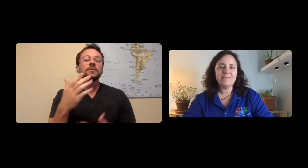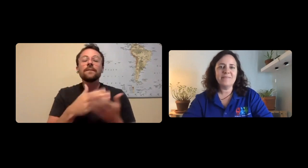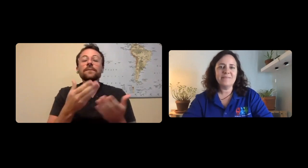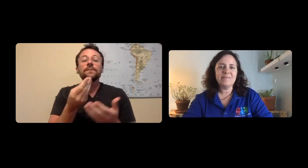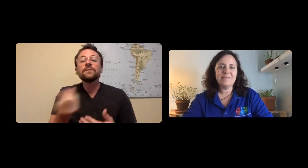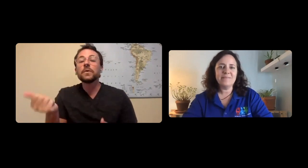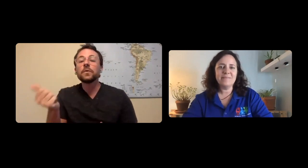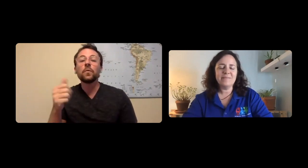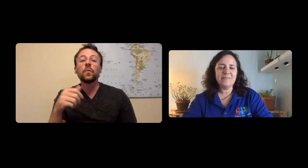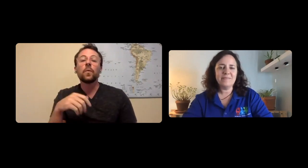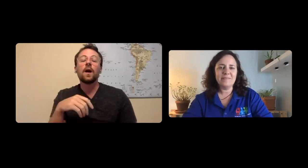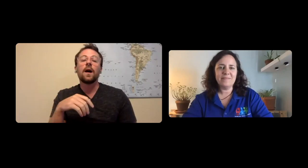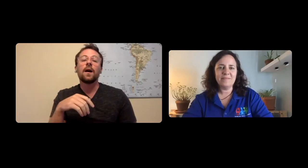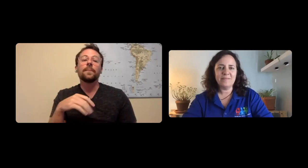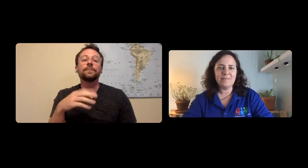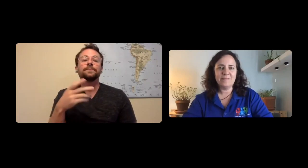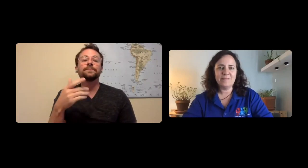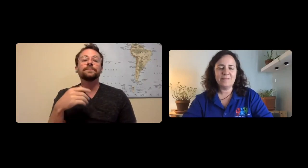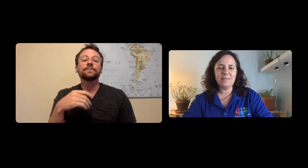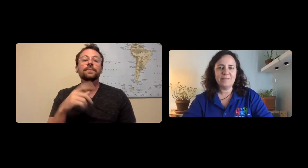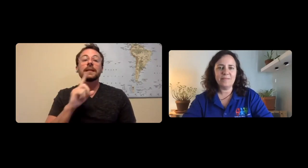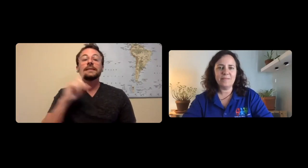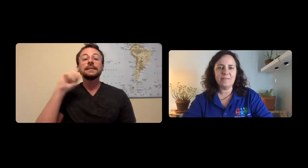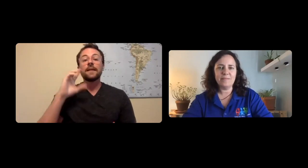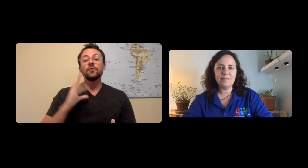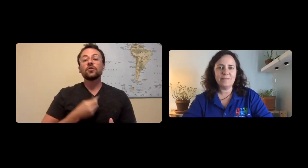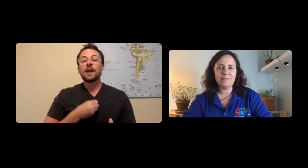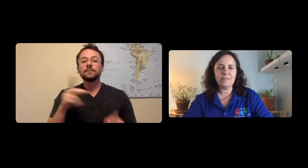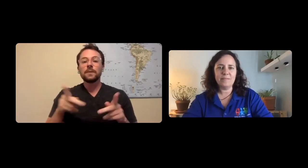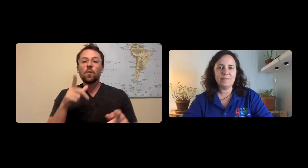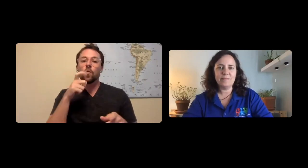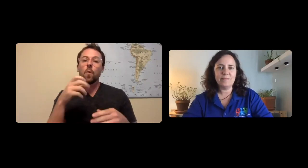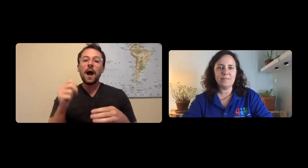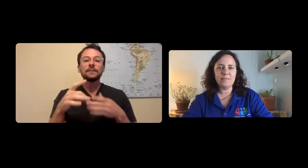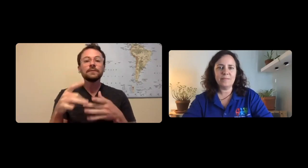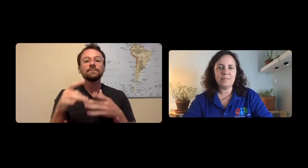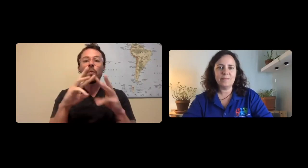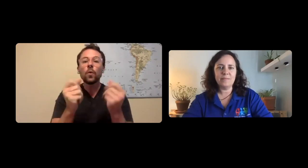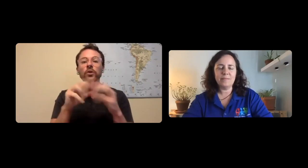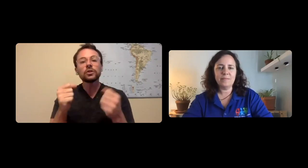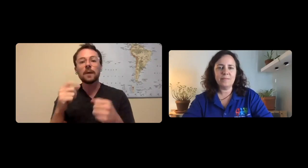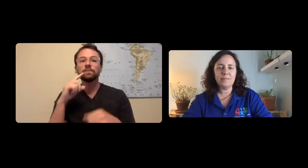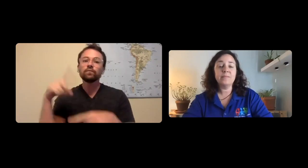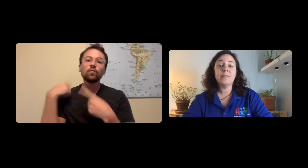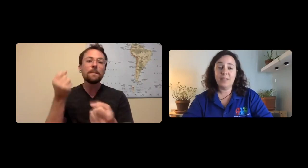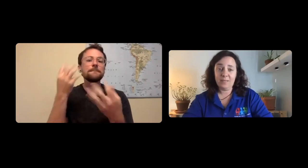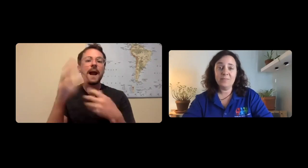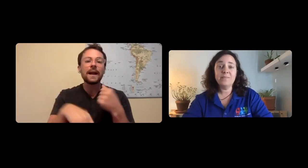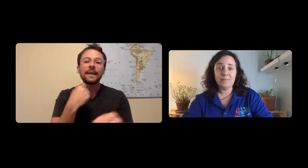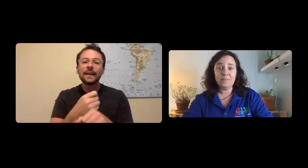There's nothing in particular about Deaf transchildren or Deaf transteenagers.